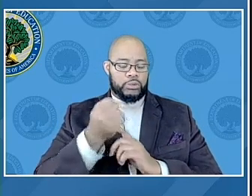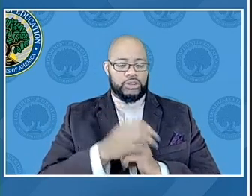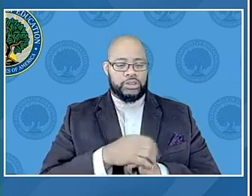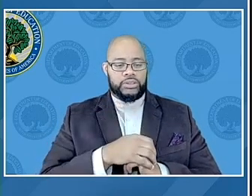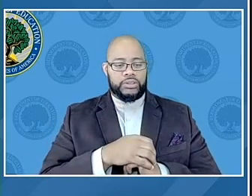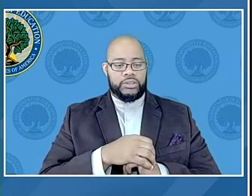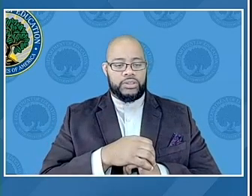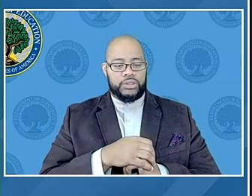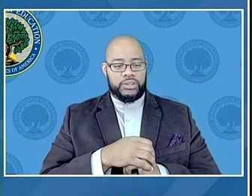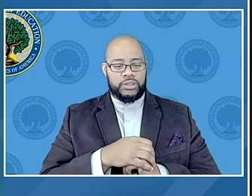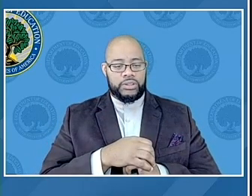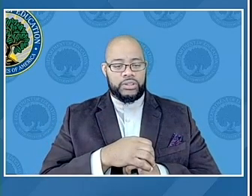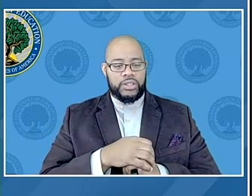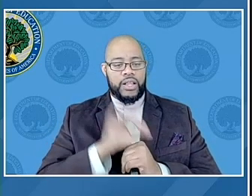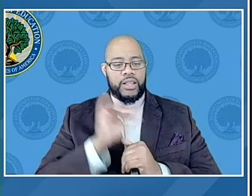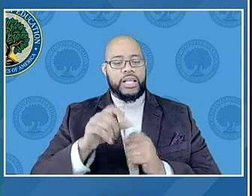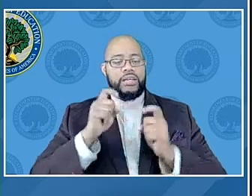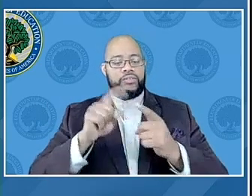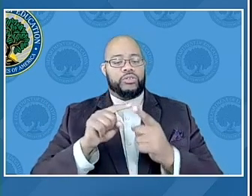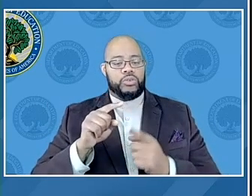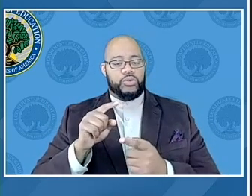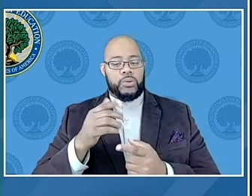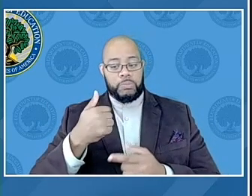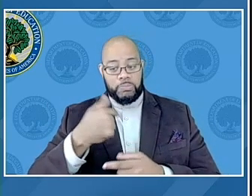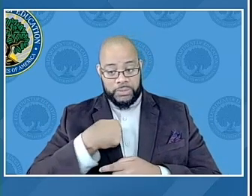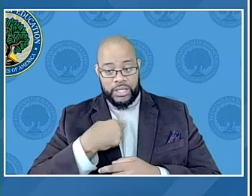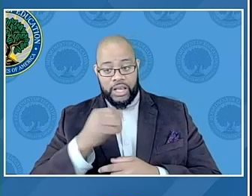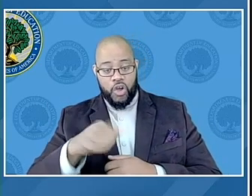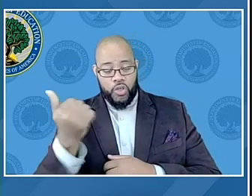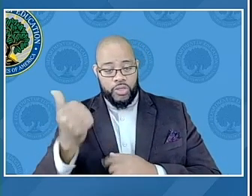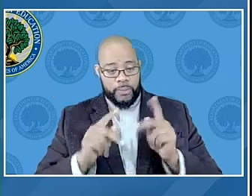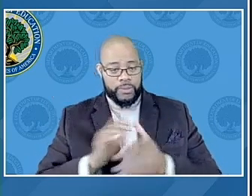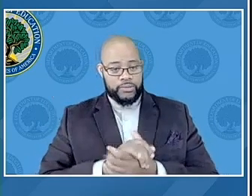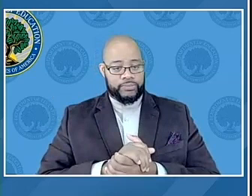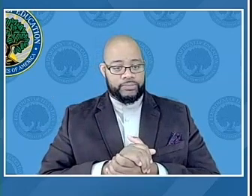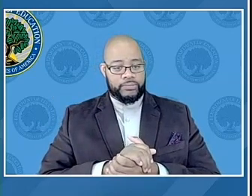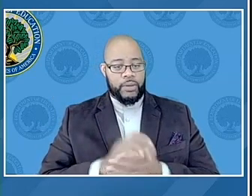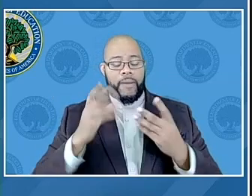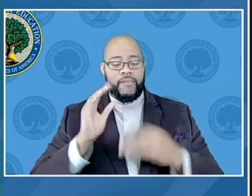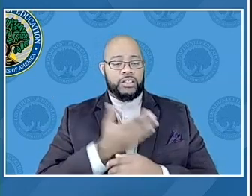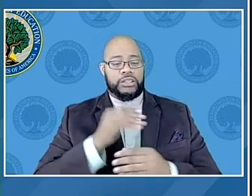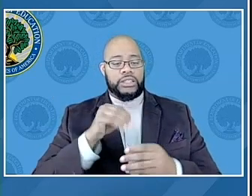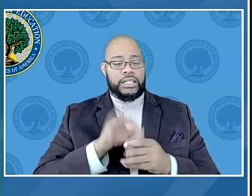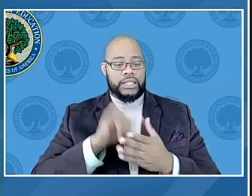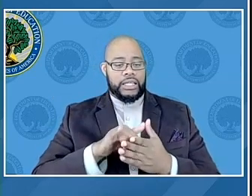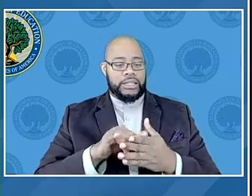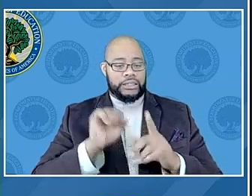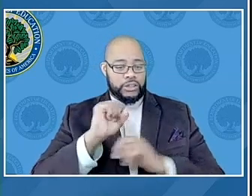that have been given to myself and others, there are many of us who are in this boat, we would love to see something